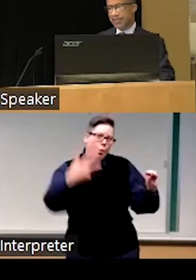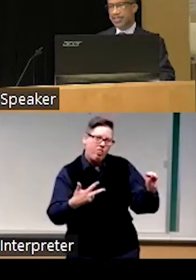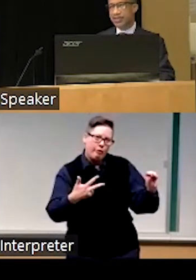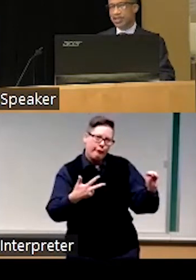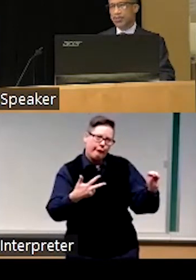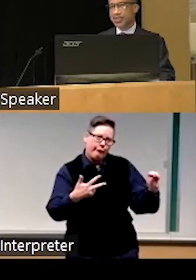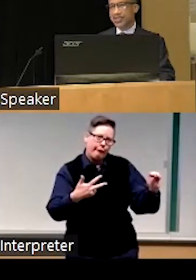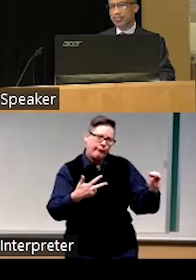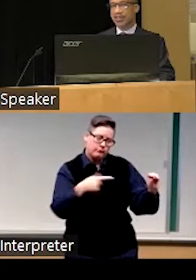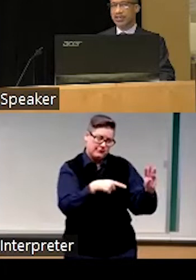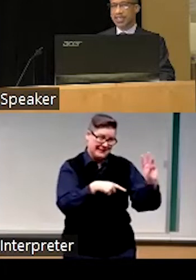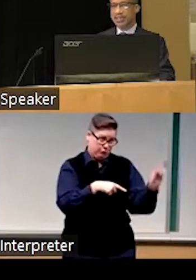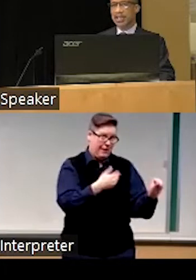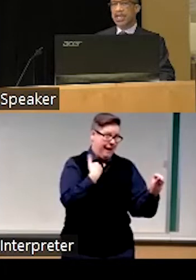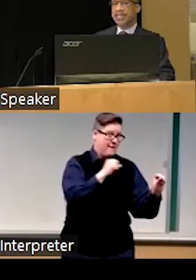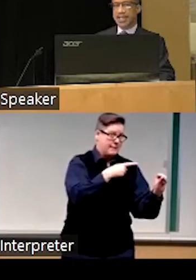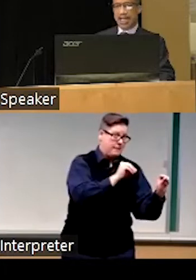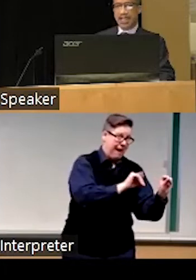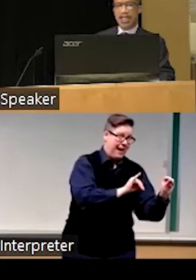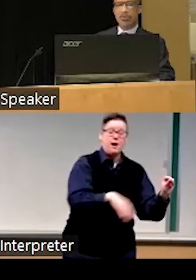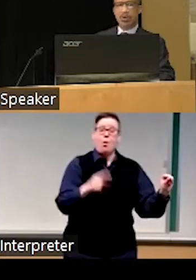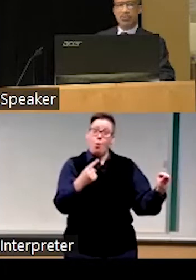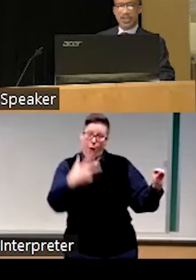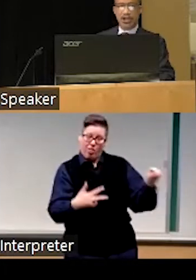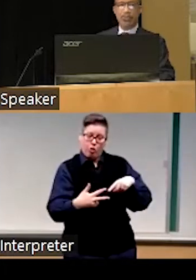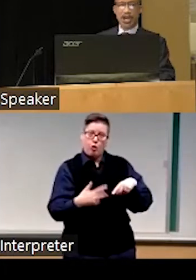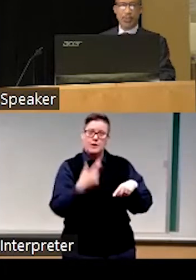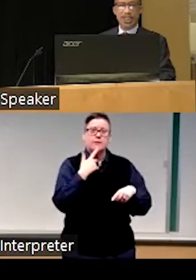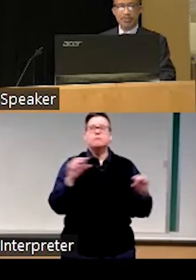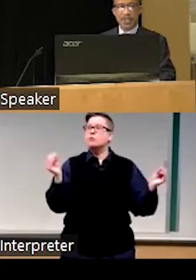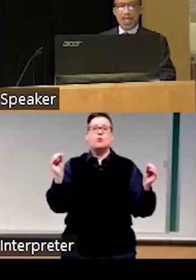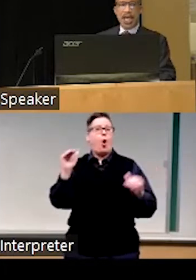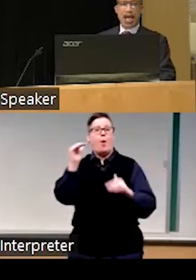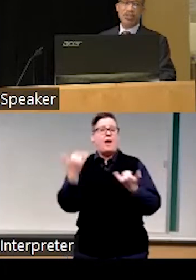having serious and persistent mental illness said that they were without impairment and